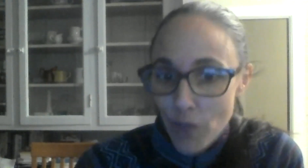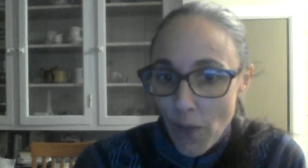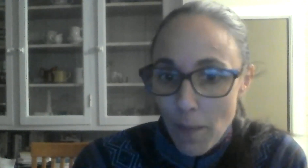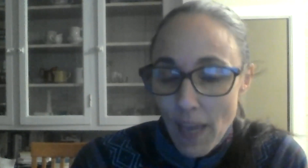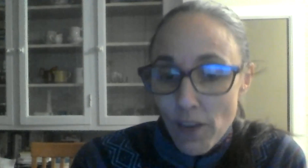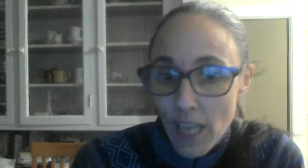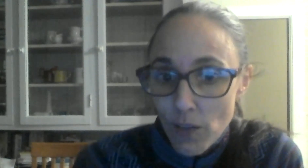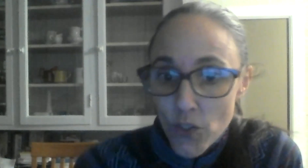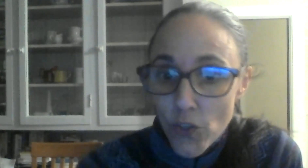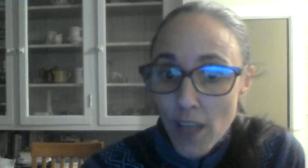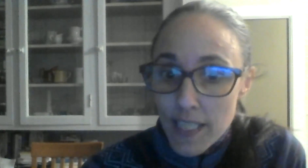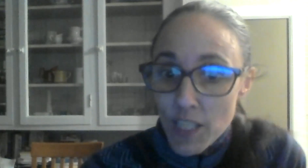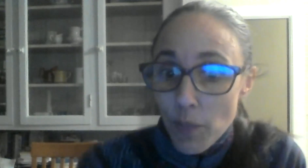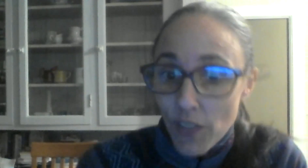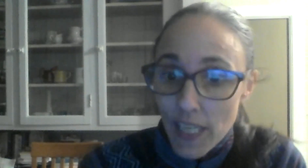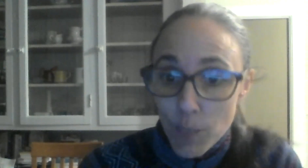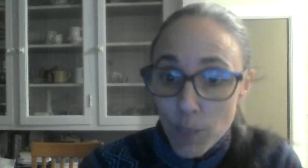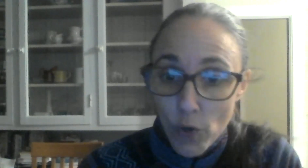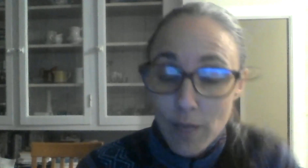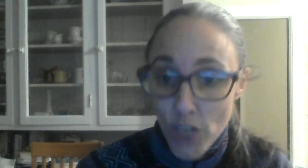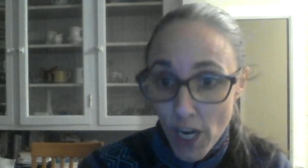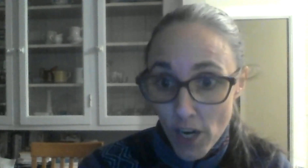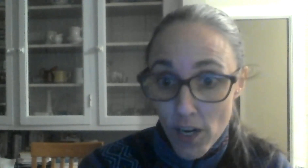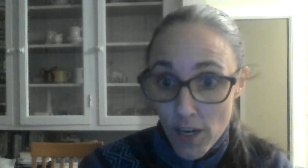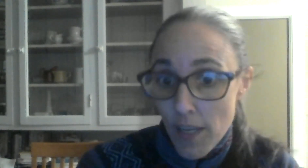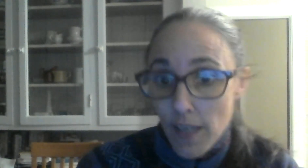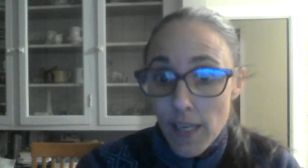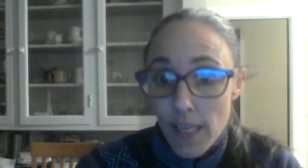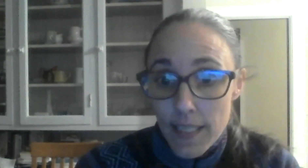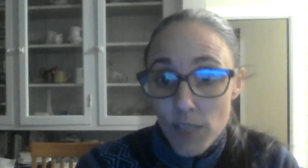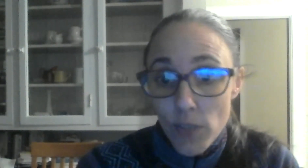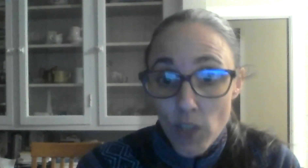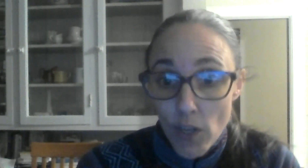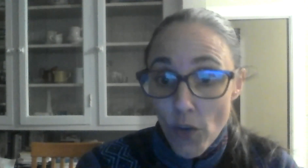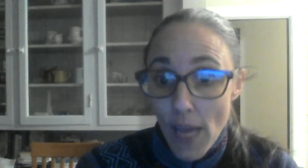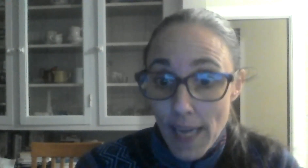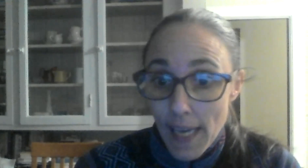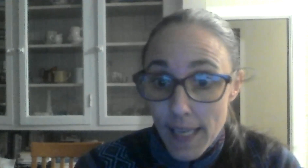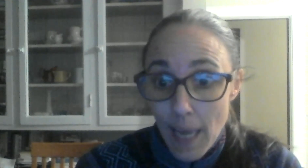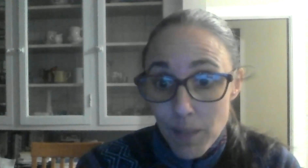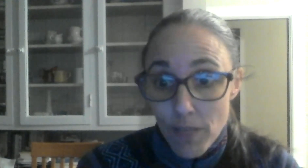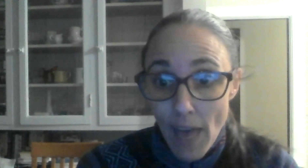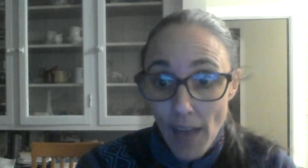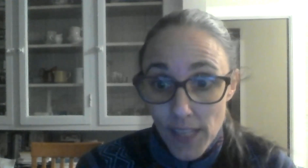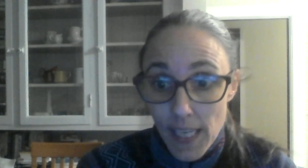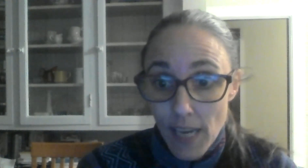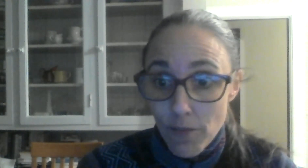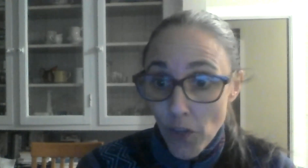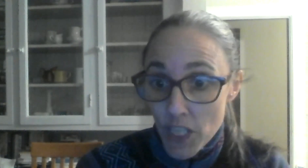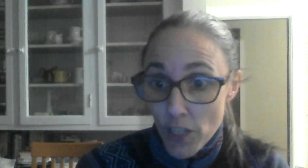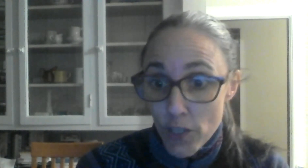the Mayor's Council on Disability as Program Chair. Cecil is also an adaptive athlete and volunteers